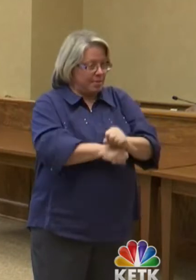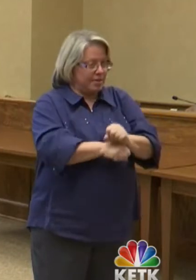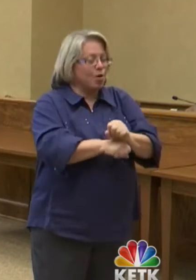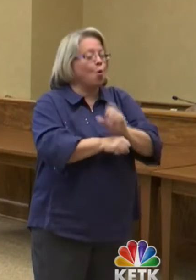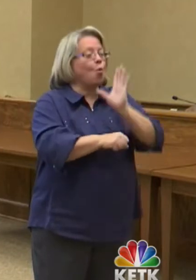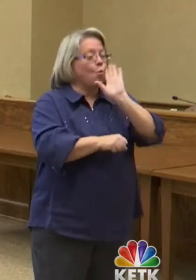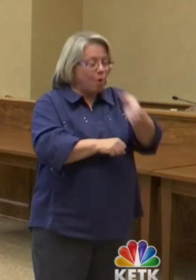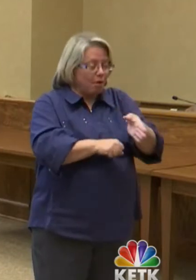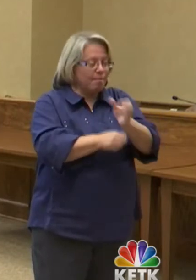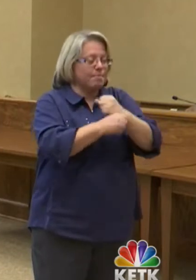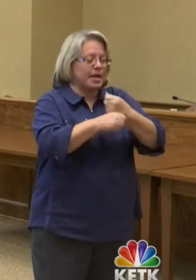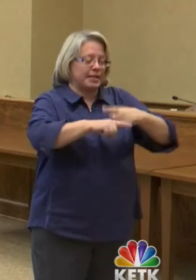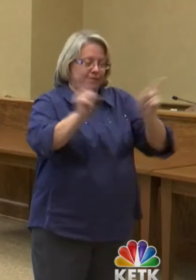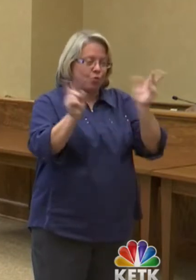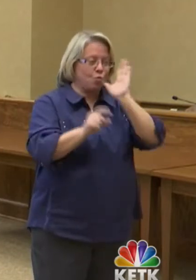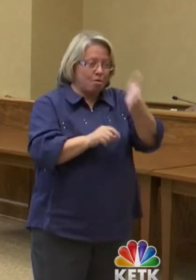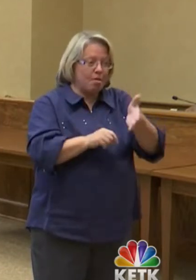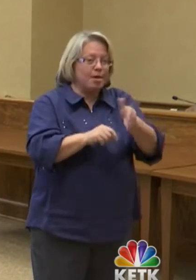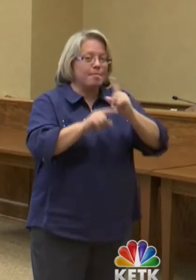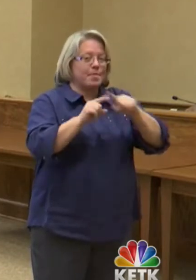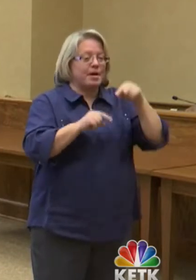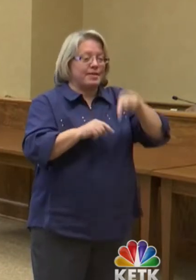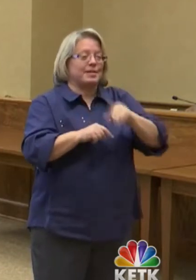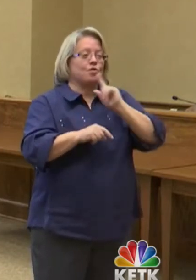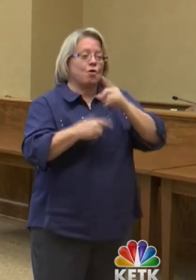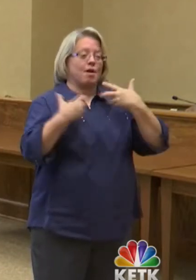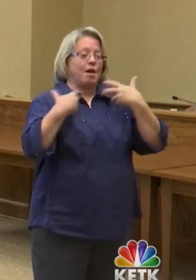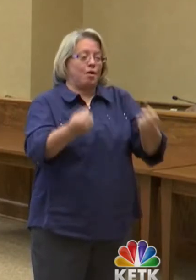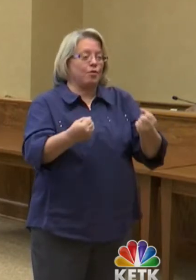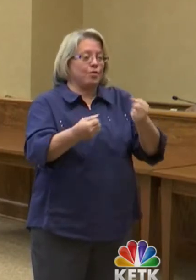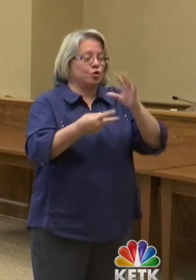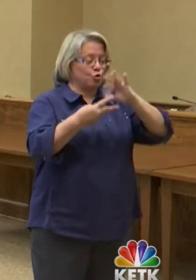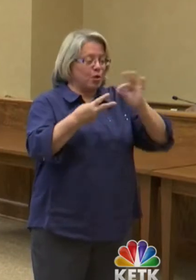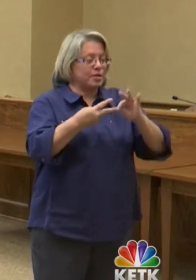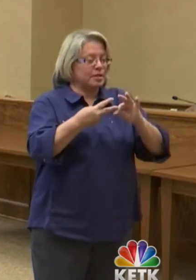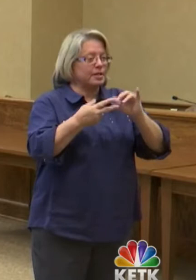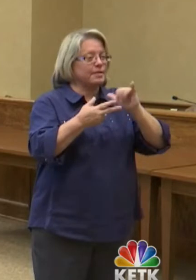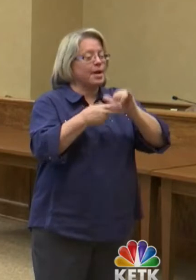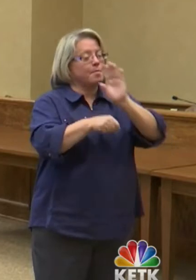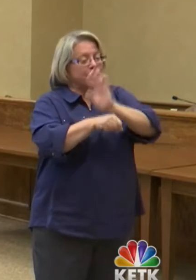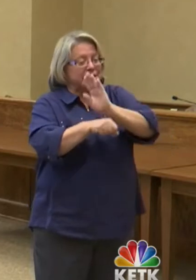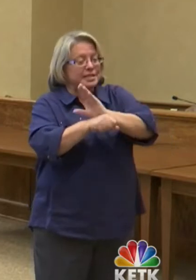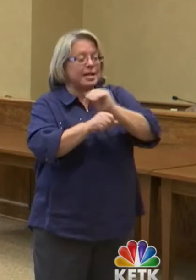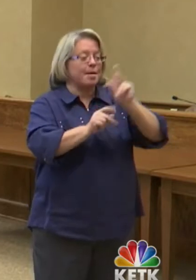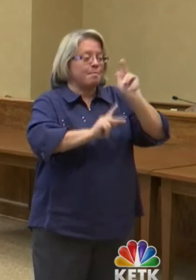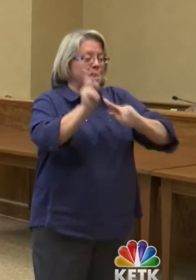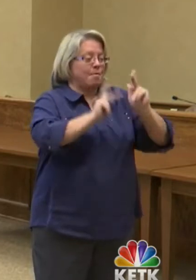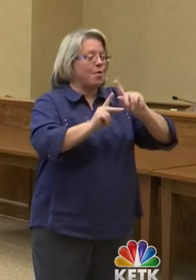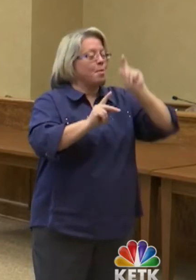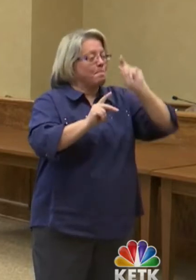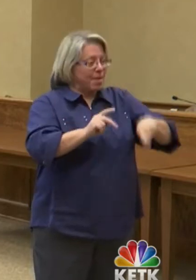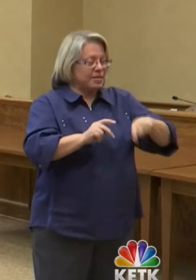OF WHAT I WILL TALK TO YOU. AS REGULATORY CONSTRAINTS ARE LIFTED BY THE END OF THIS MONTH AT LOCAL AND STATE LEVEL. REMEMBER WHAT WE HAVE LEARNED DURING THE LAST MONTH. SOCIAL DISTANCING AND EXERCISE OF CAUTIOUS, HEALTHY HABITS